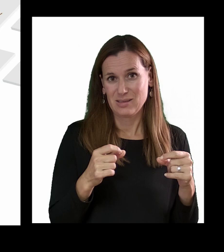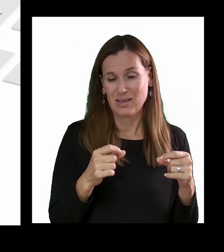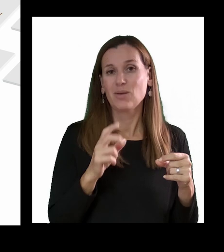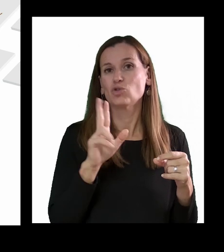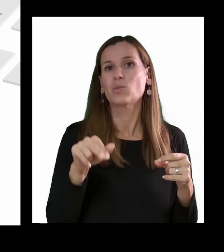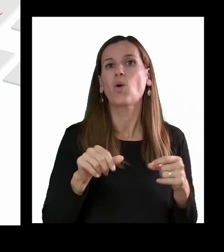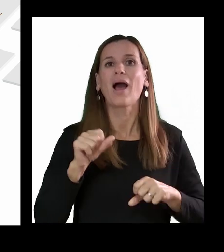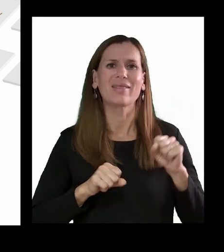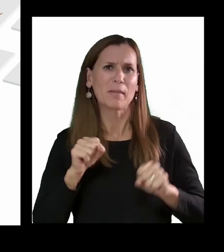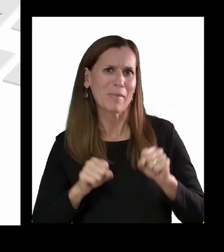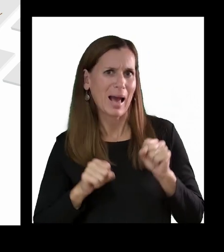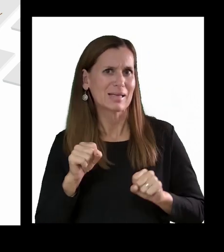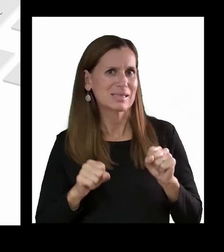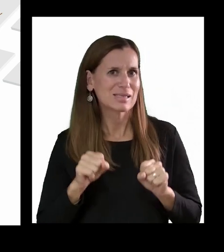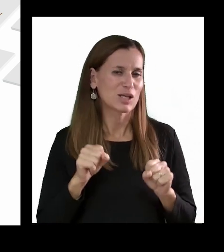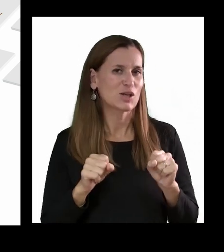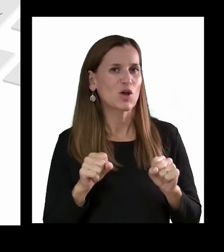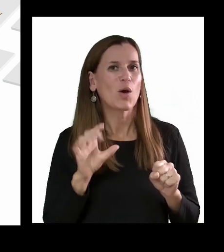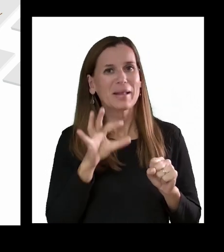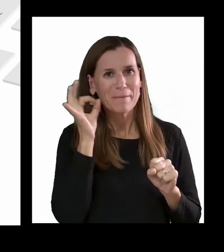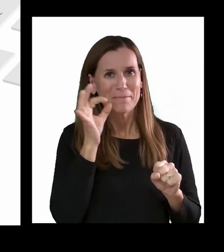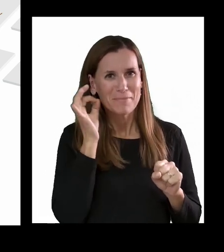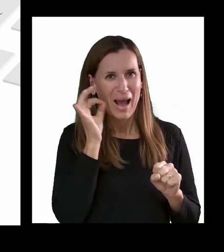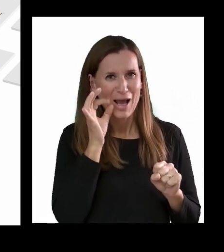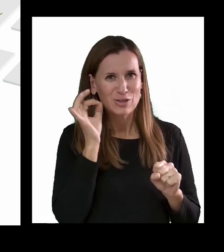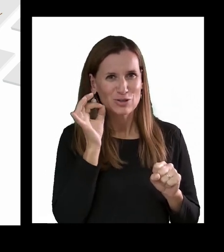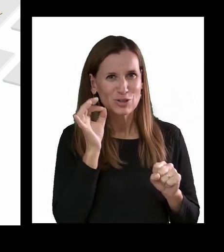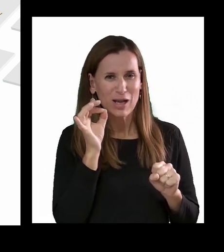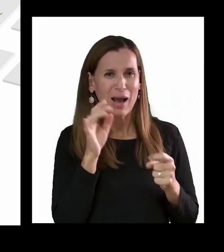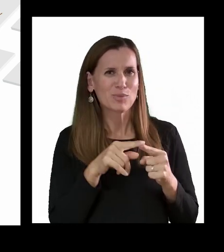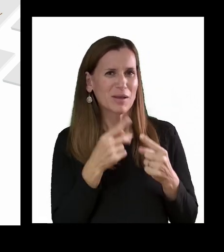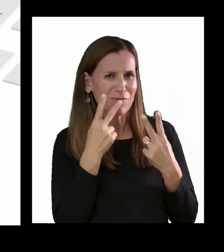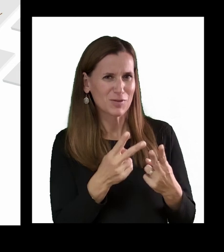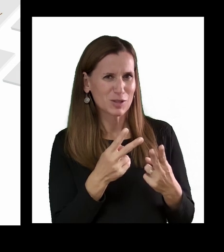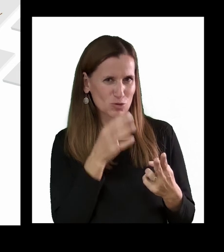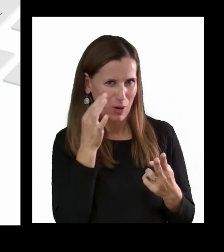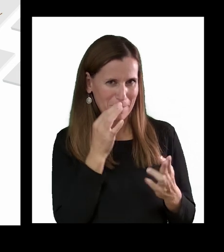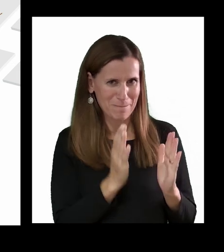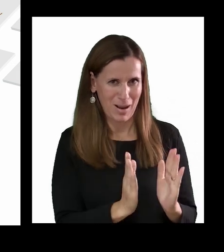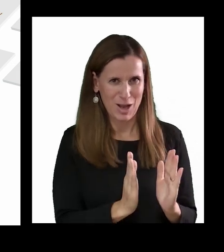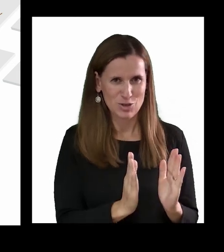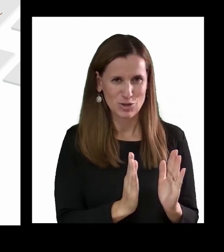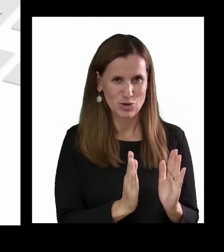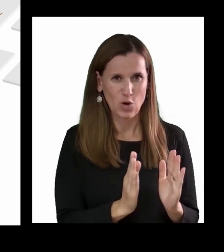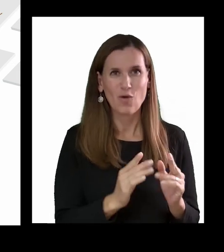and again with the cat you will see then you see an image of a living room where you see